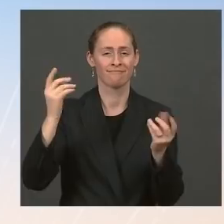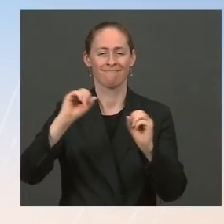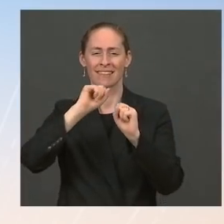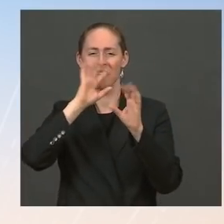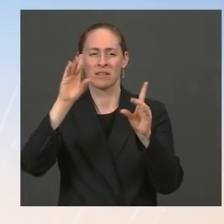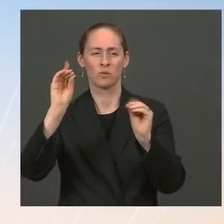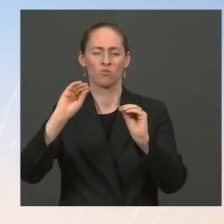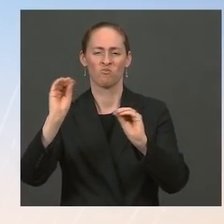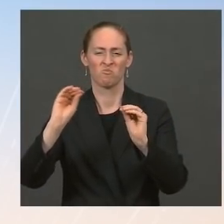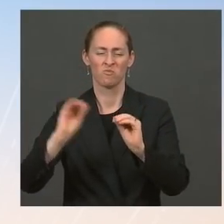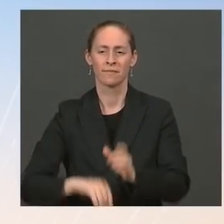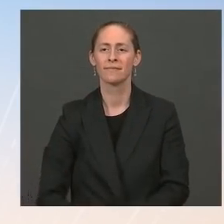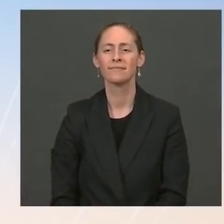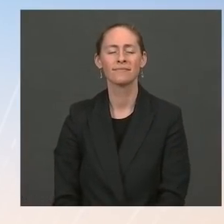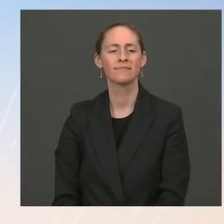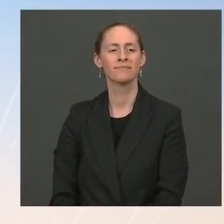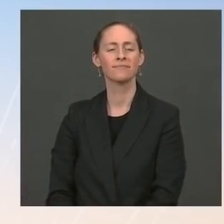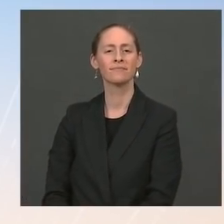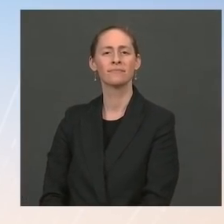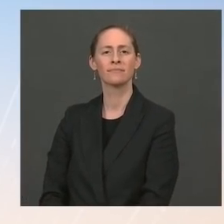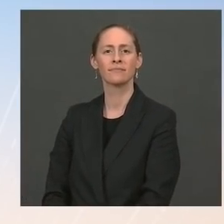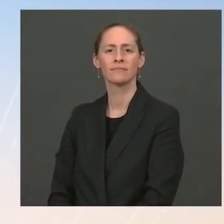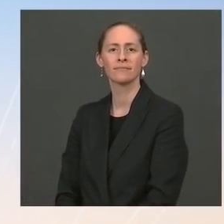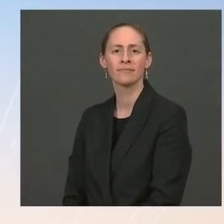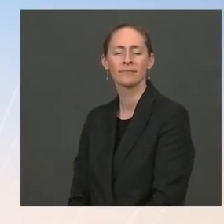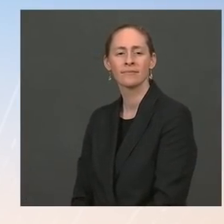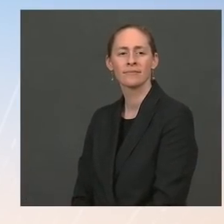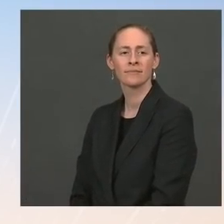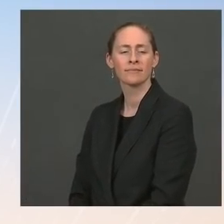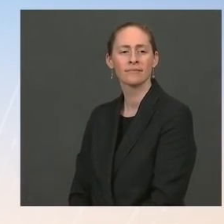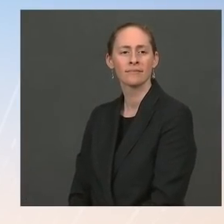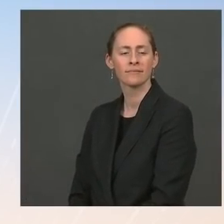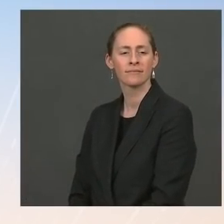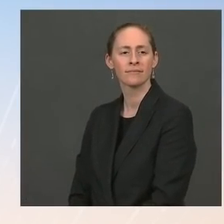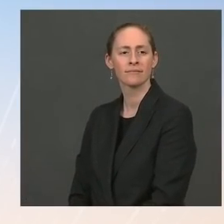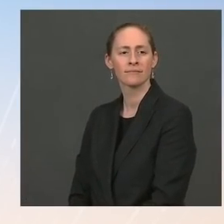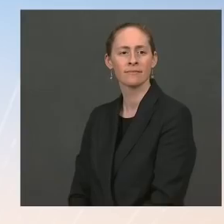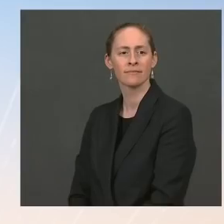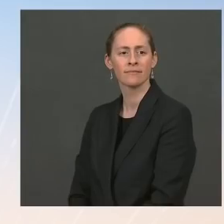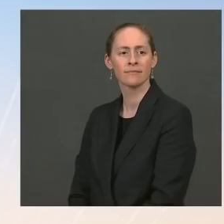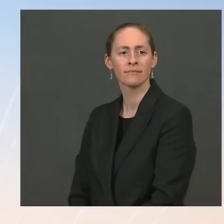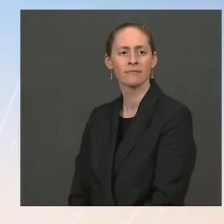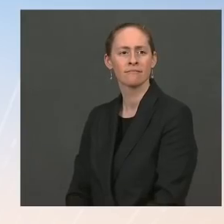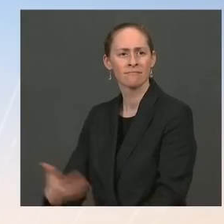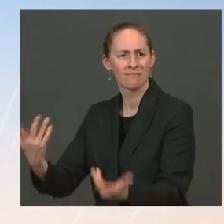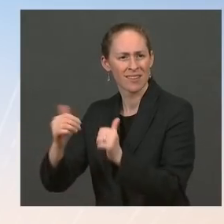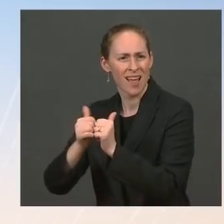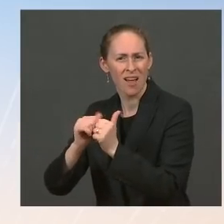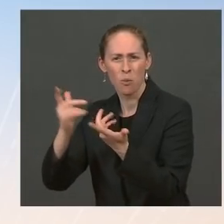you know, they look at where it will be in the future. And canceling the Keystone Pipeline, not allowing other pipelines to go forward,